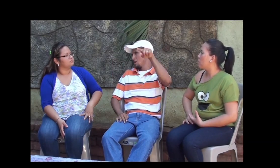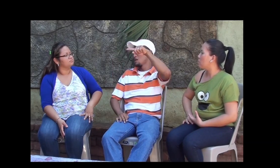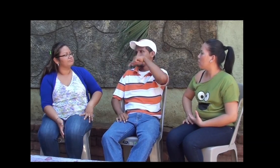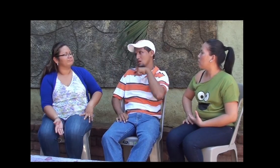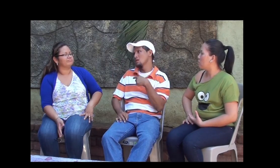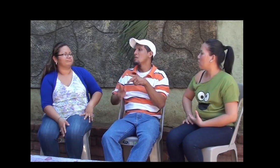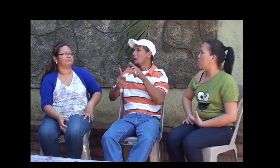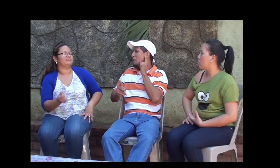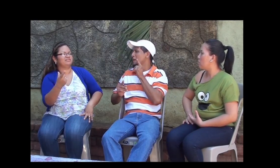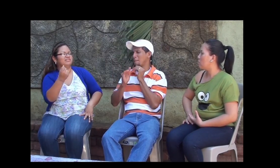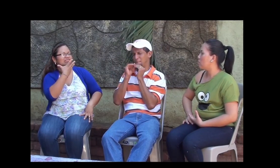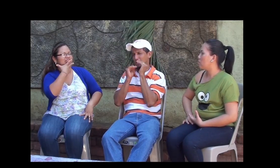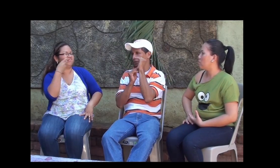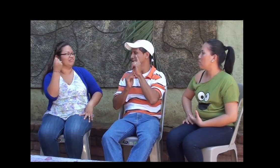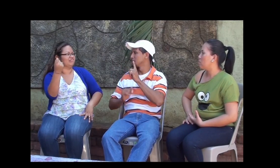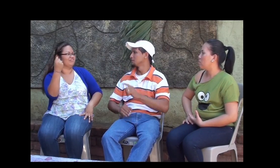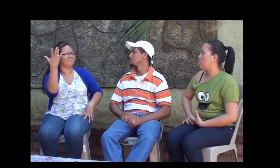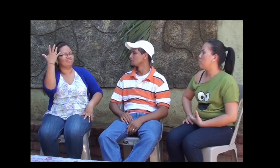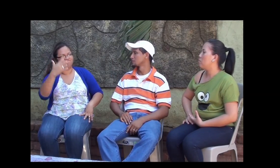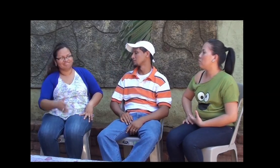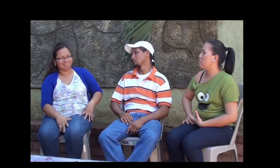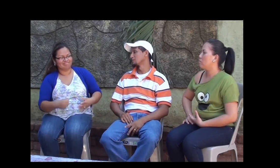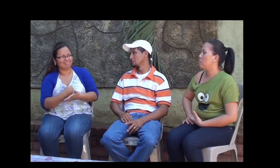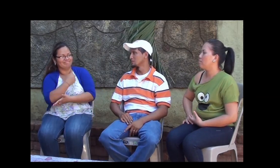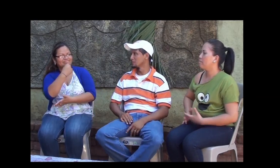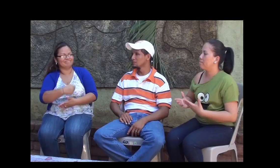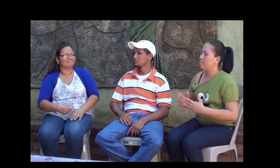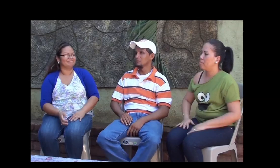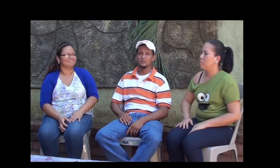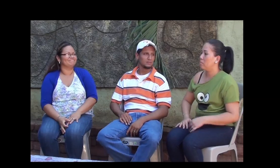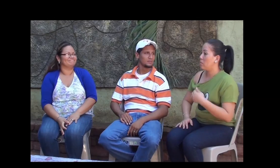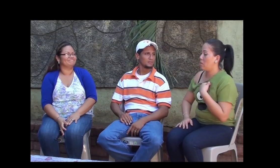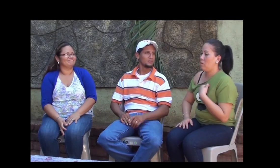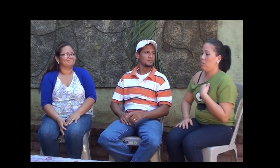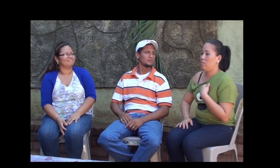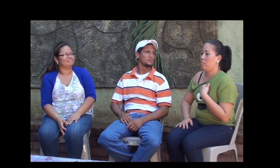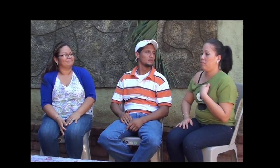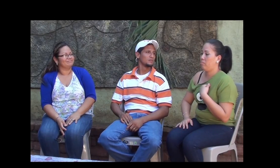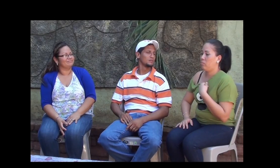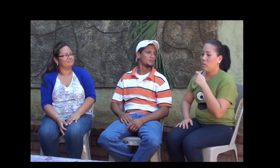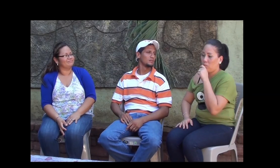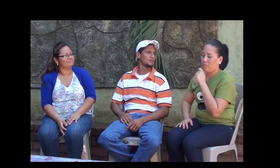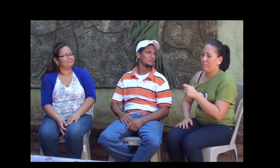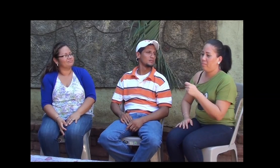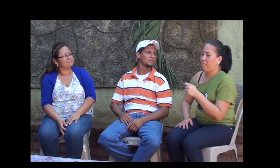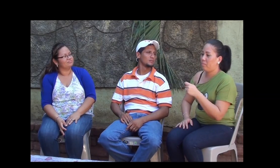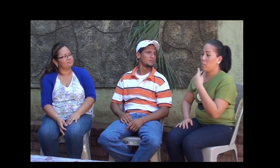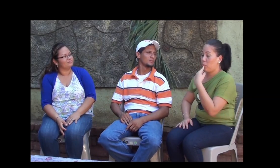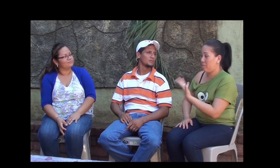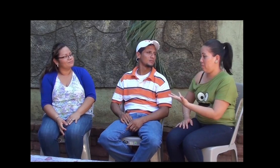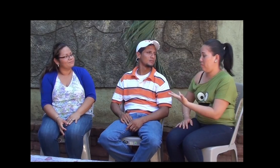signs and lots of differences like that. A lot of the work that I do is to try and quantify what those differences are.